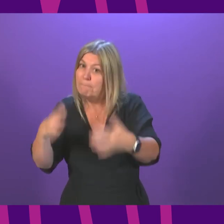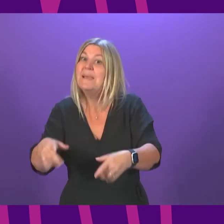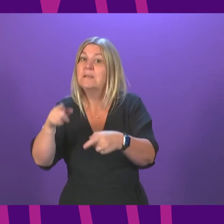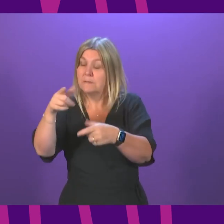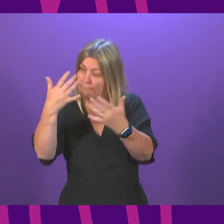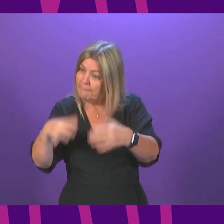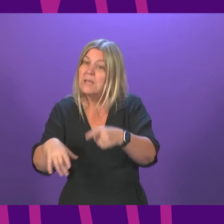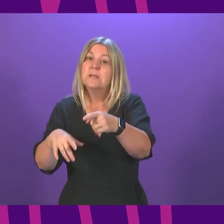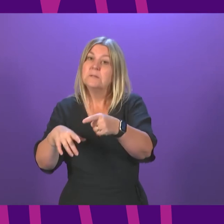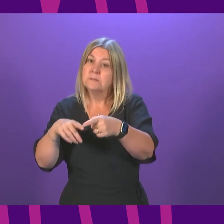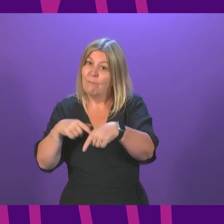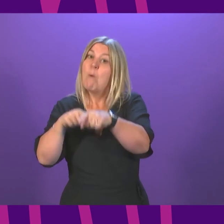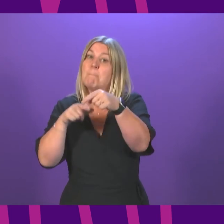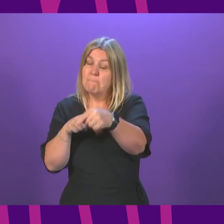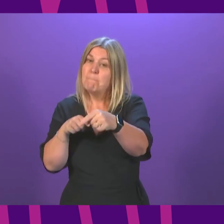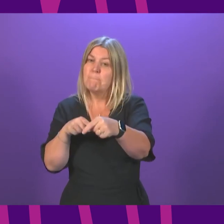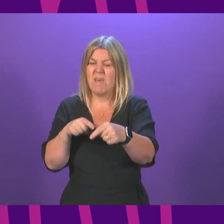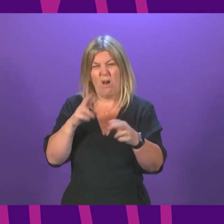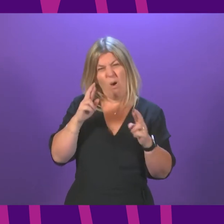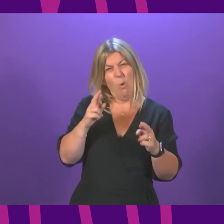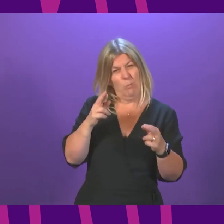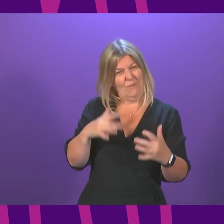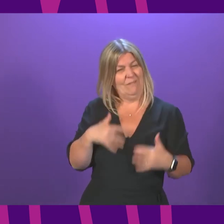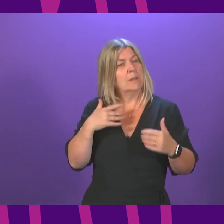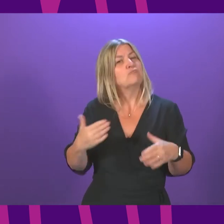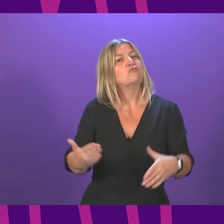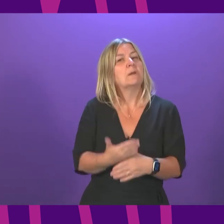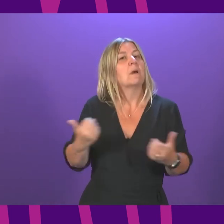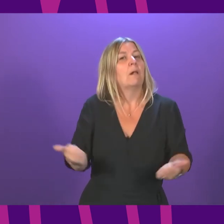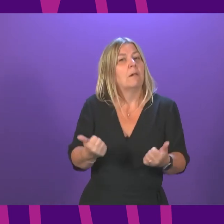are practicable. I hope, therefore, that members are reassured that a flexible and deliverable